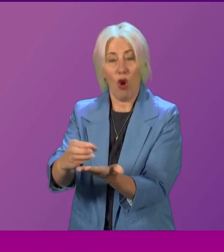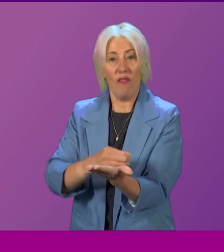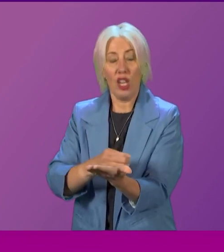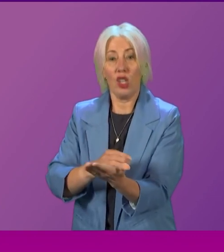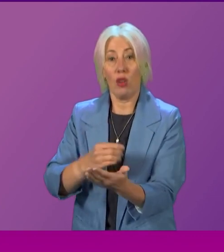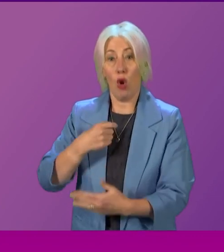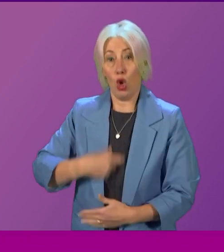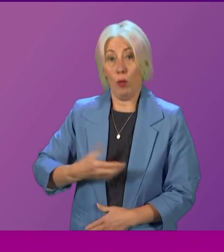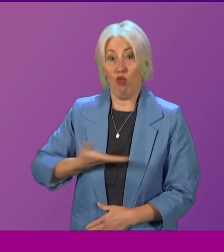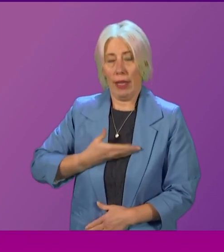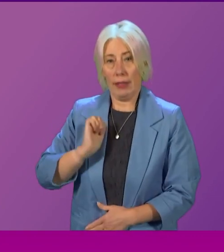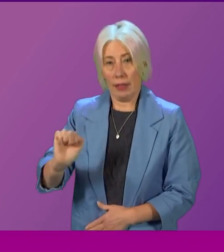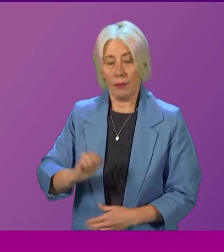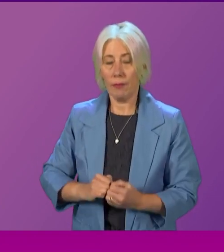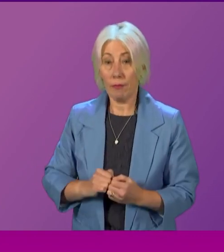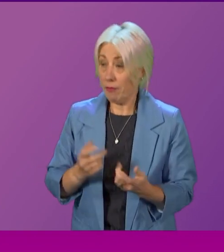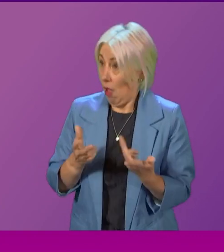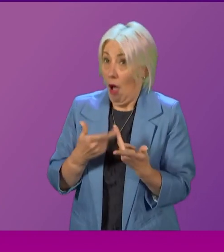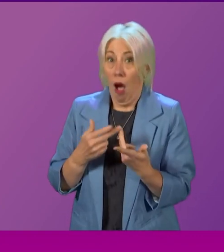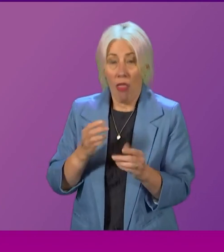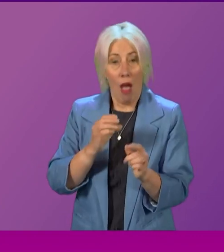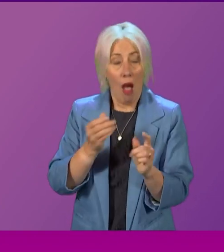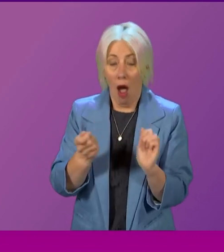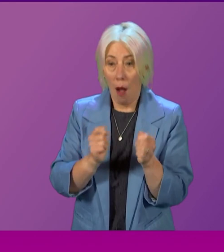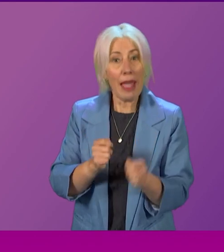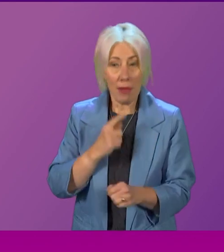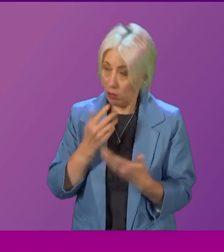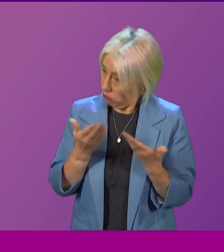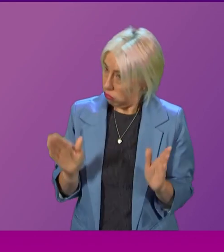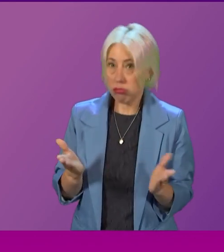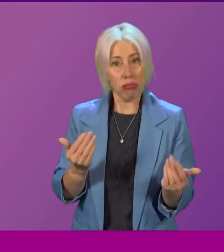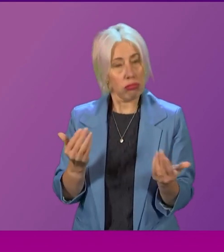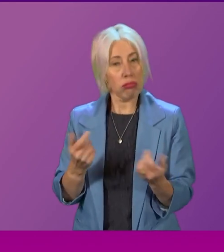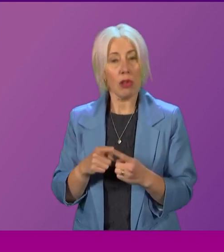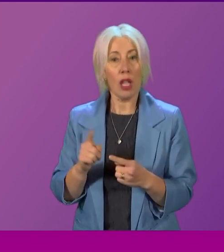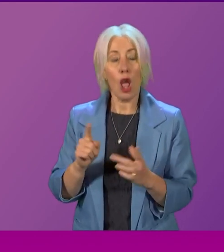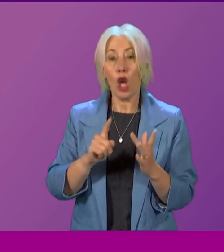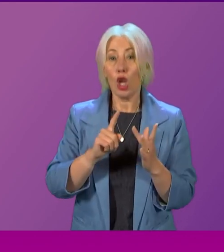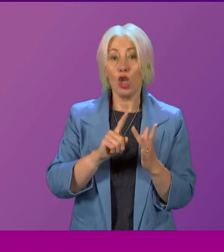We have been open to other amendments that have been lodged, including by Jamie Greene—a